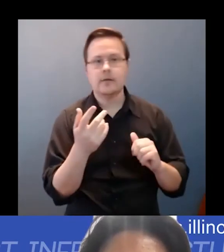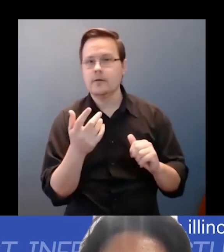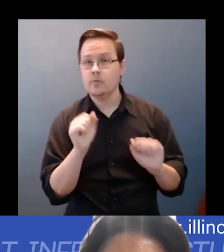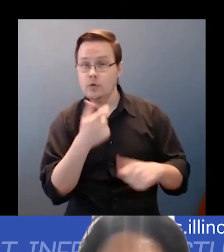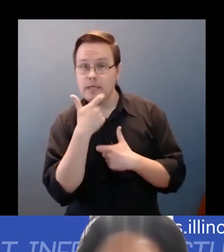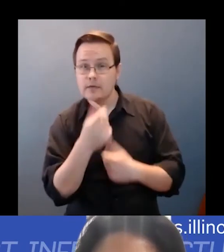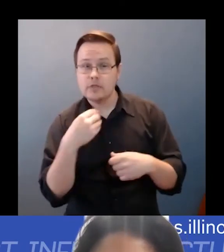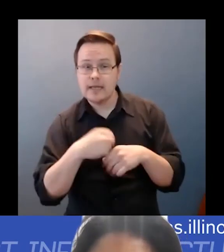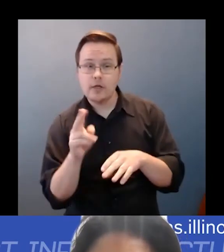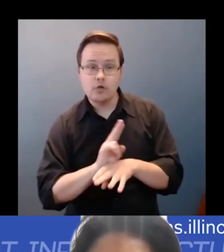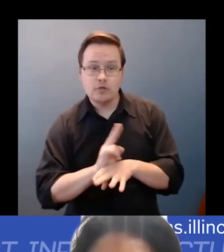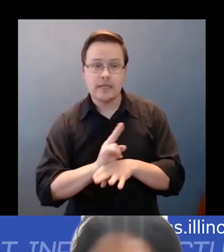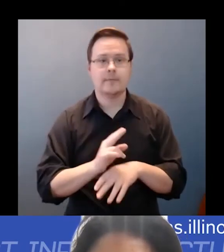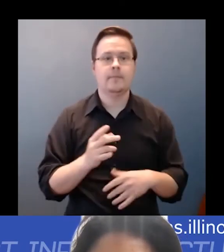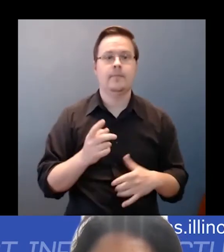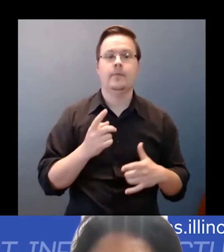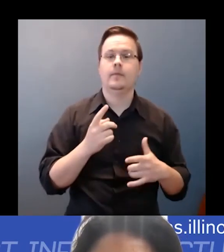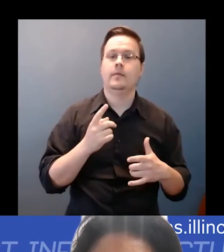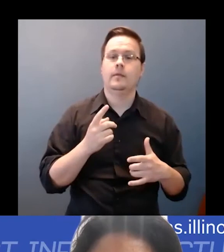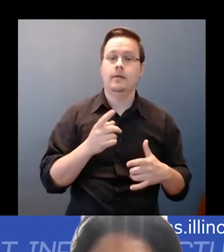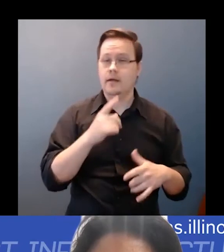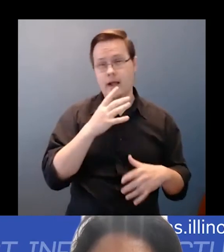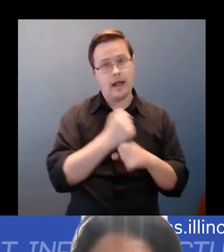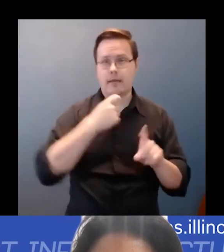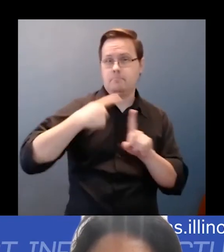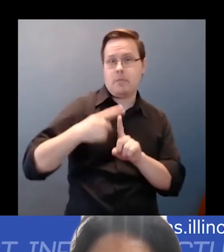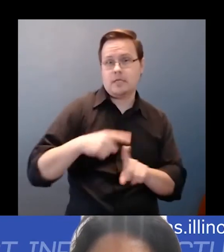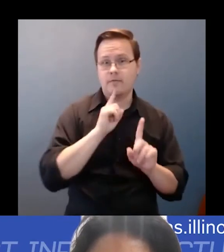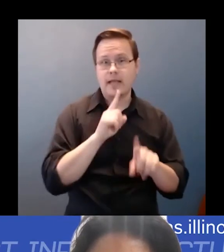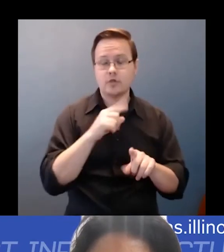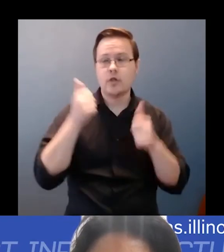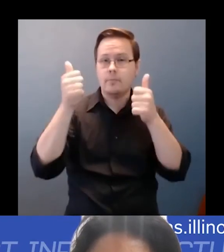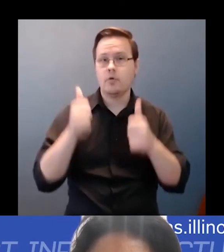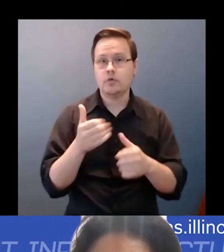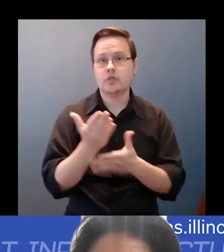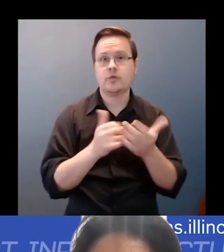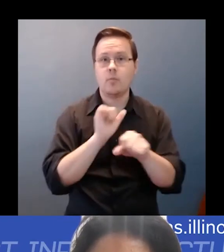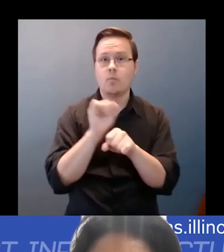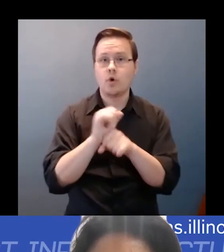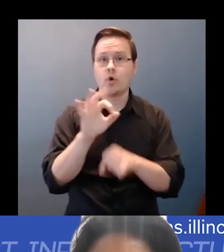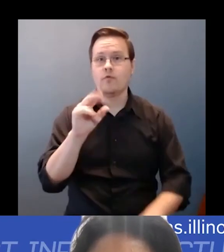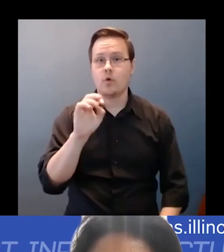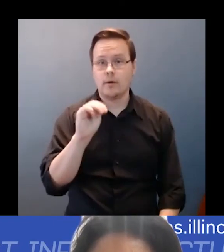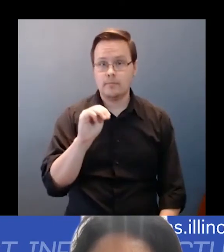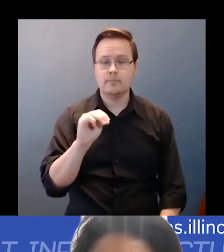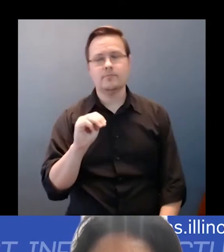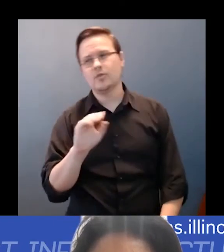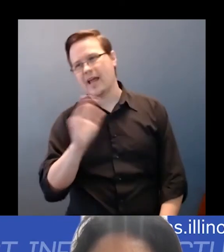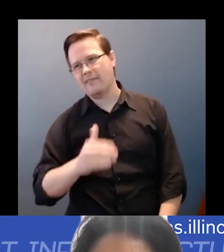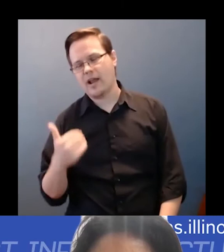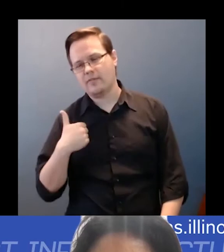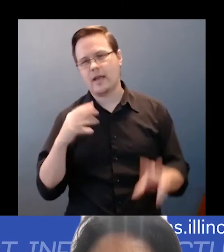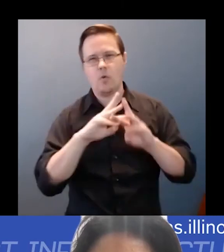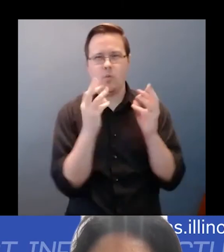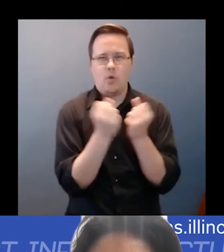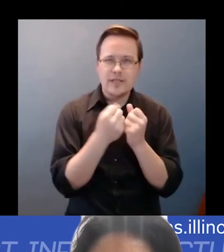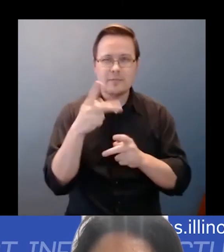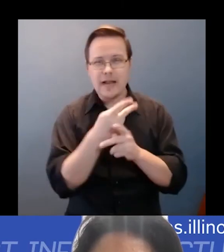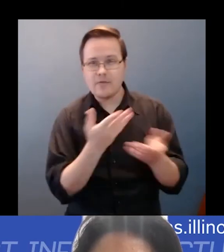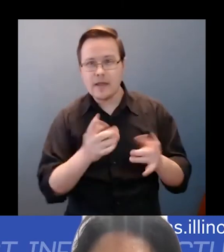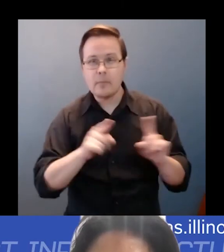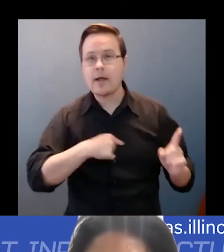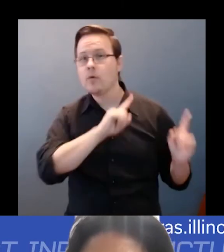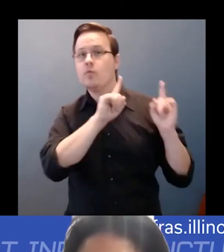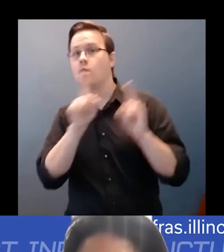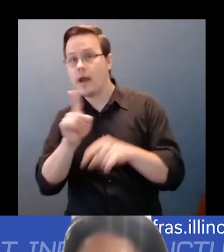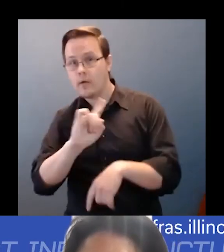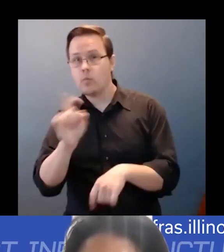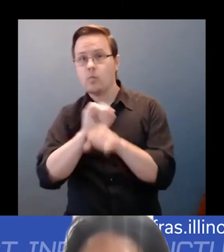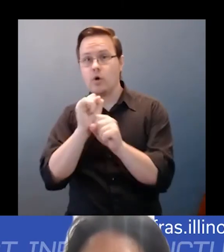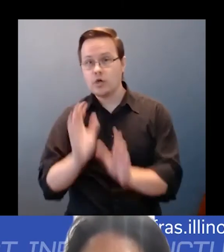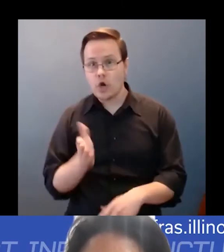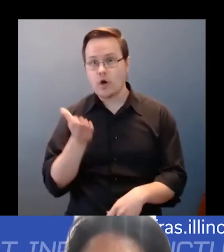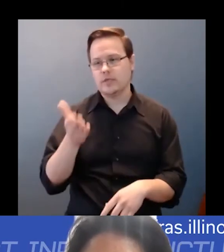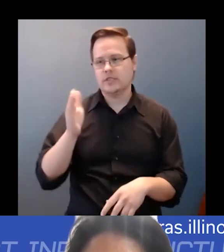are there any problems you can see with it and you know, would you be interested in using and they got pretty affirmative answer is I posted some worker forums, so I never had like a workshop kind of thing but I kind of went to workers were they were